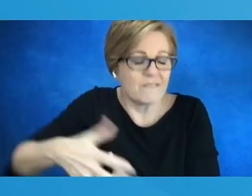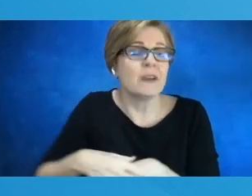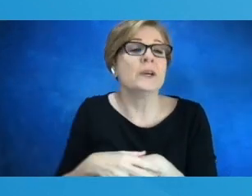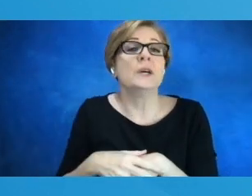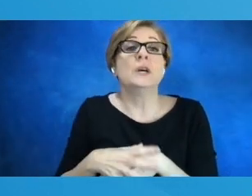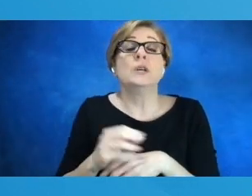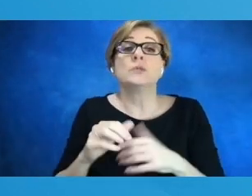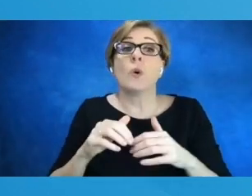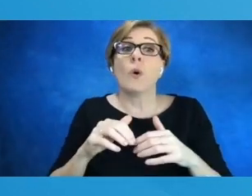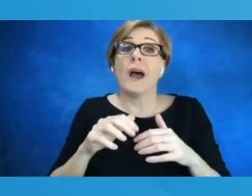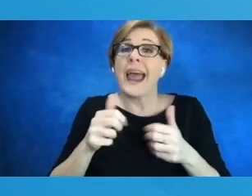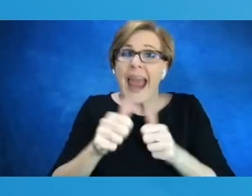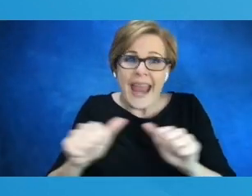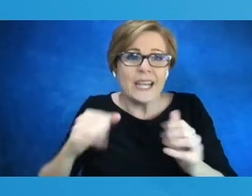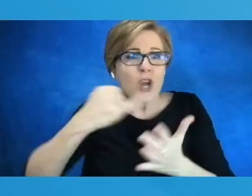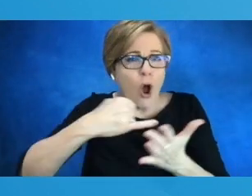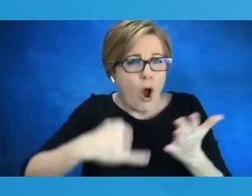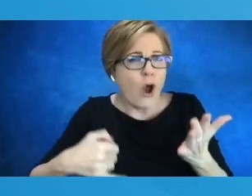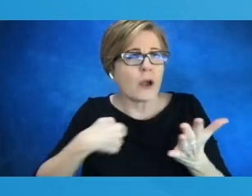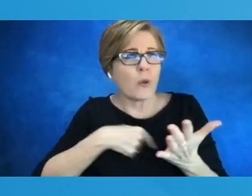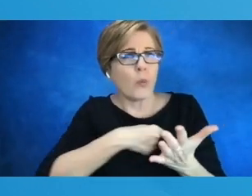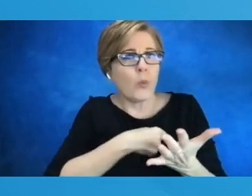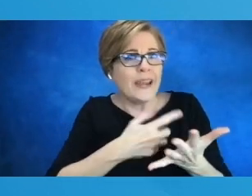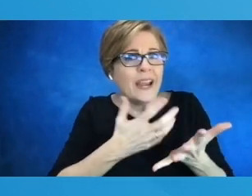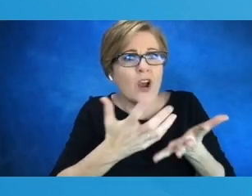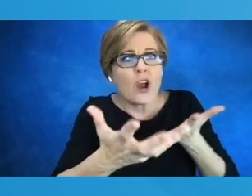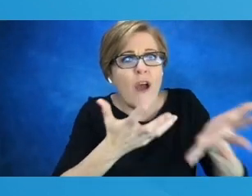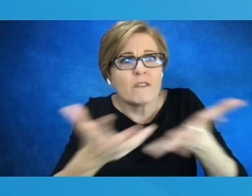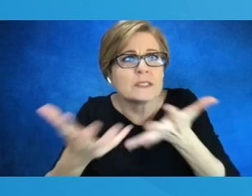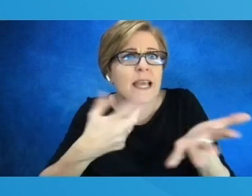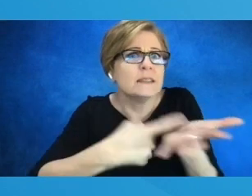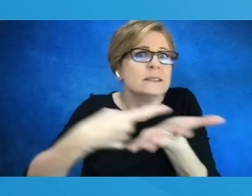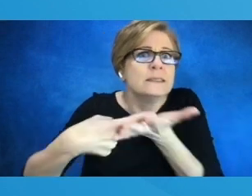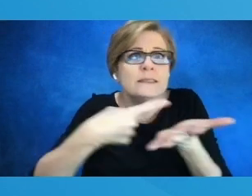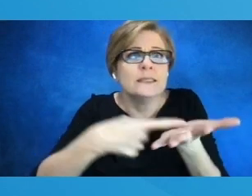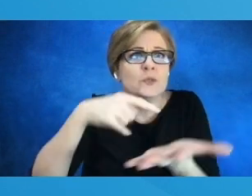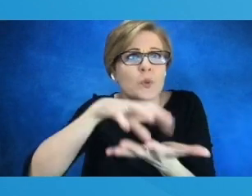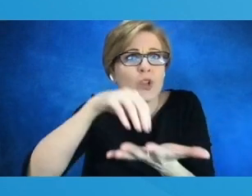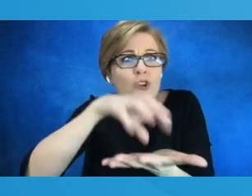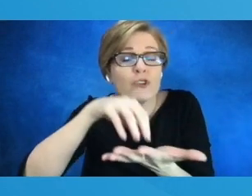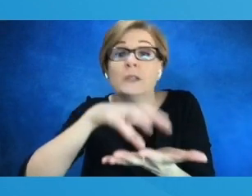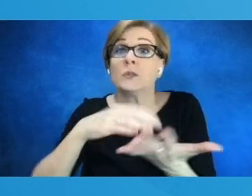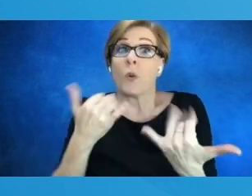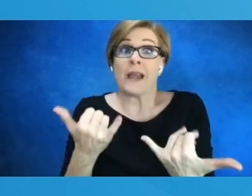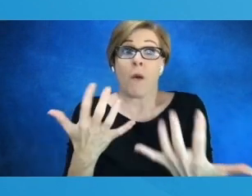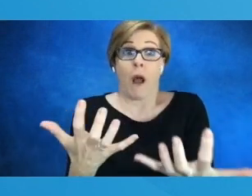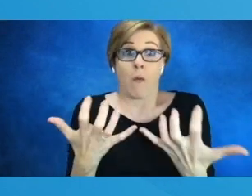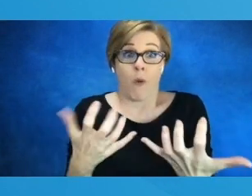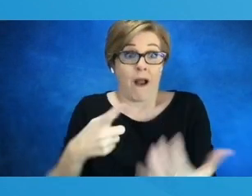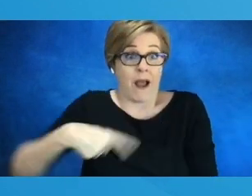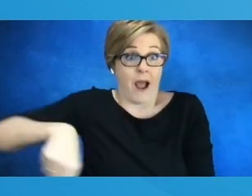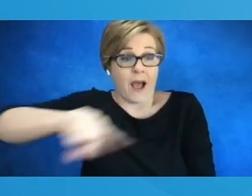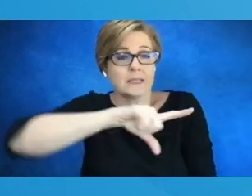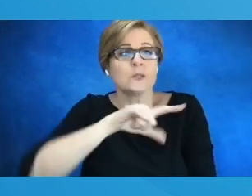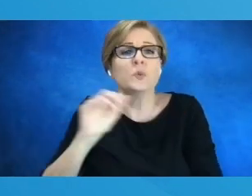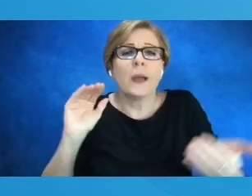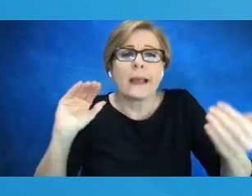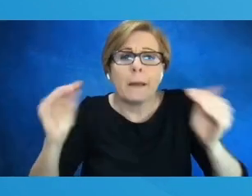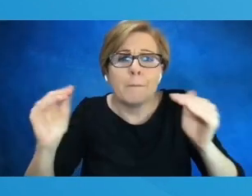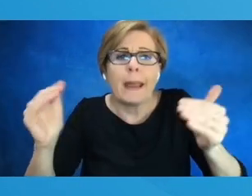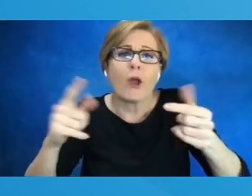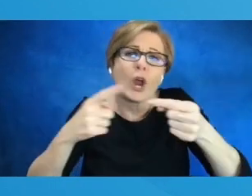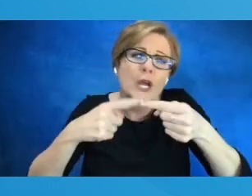So, I'd like for us now to take a moment to compare and contrast these two works and see